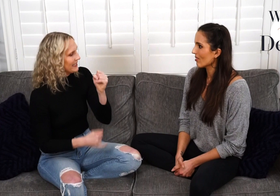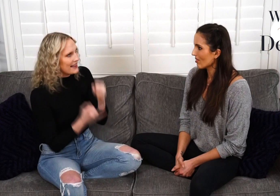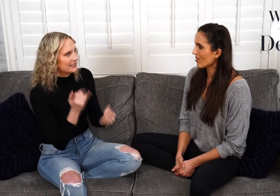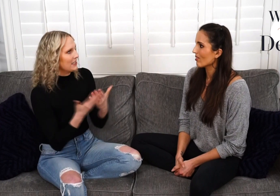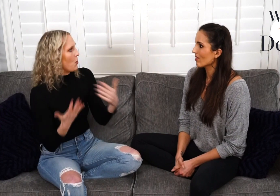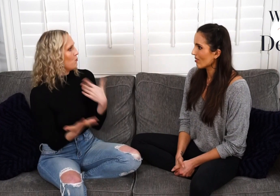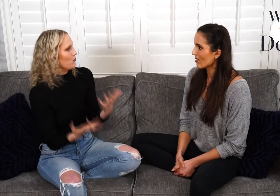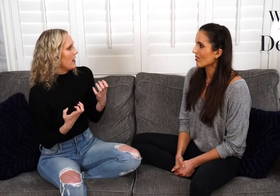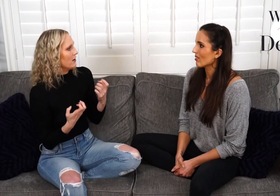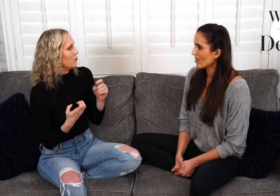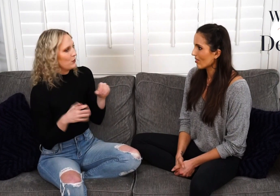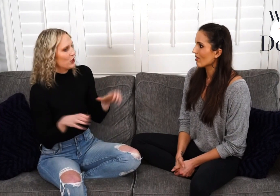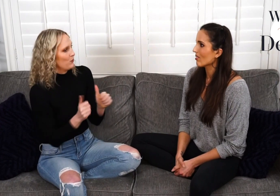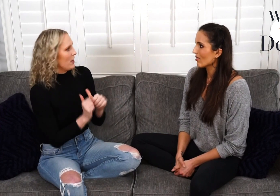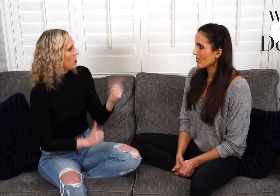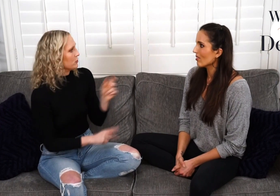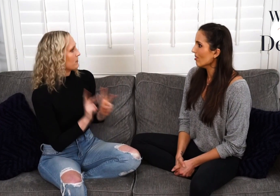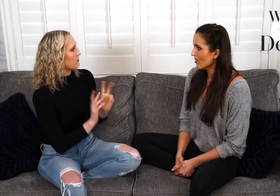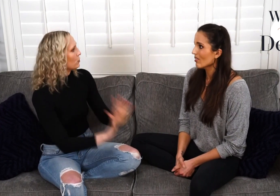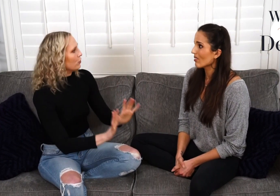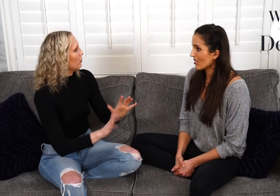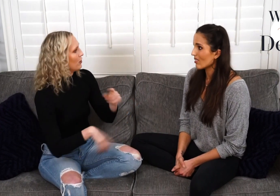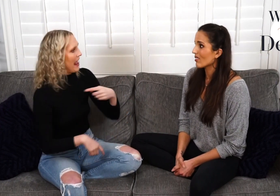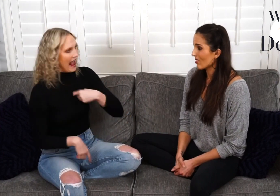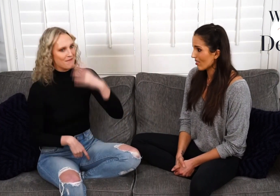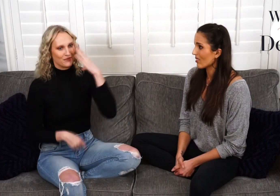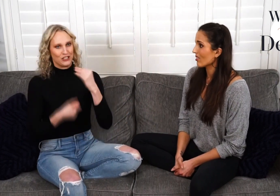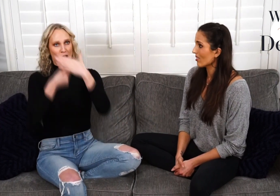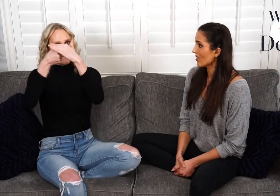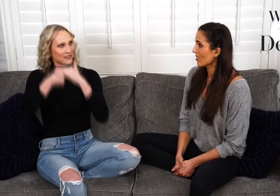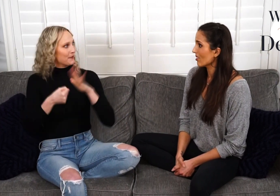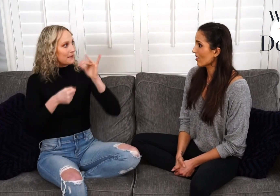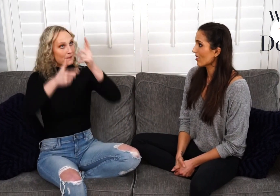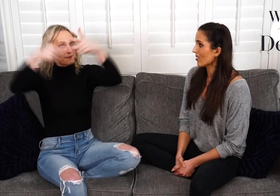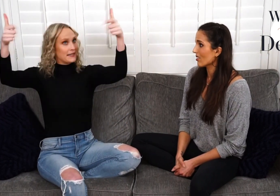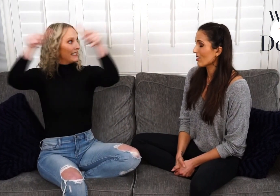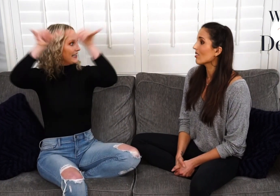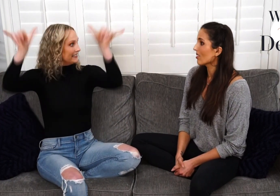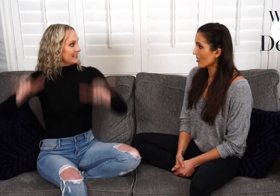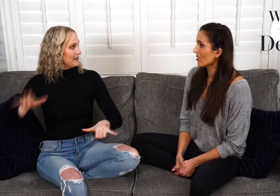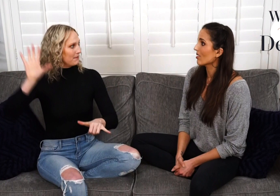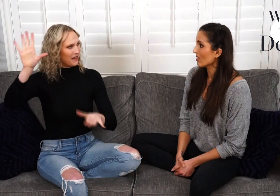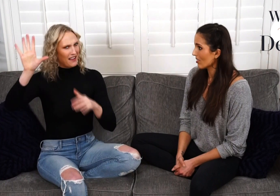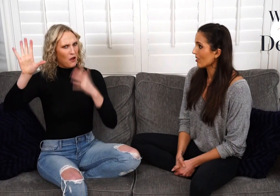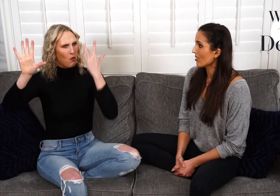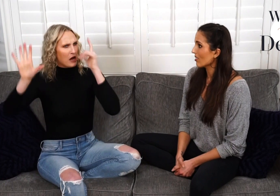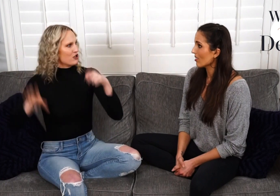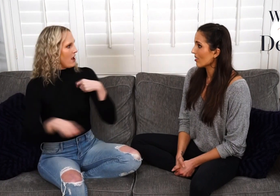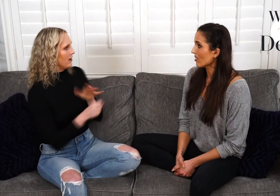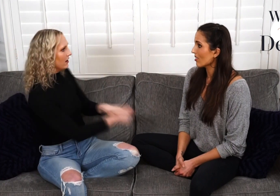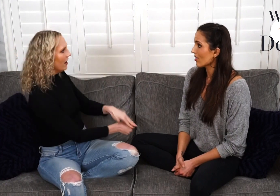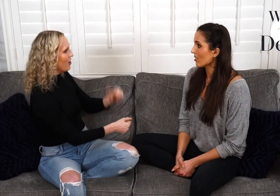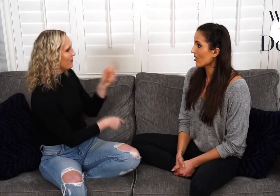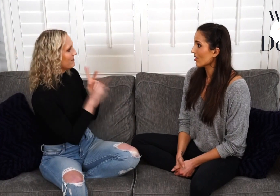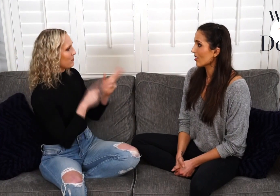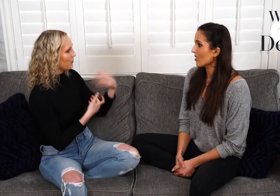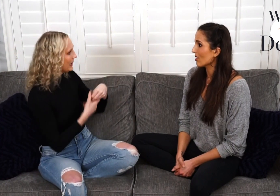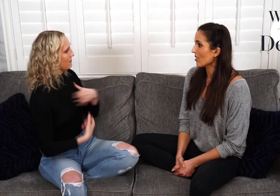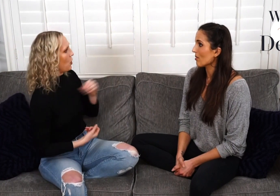bullying is the last thing that I want to do with other people. I have experienced oppression by the bigger system. Why should I oppress people